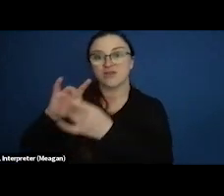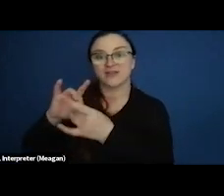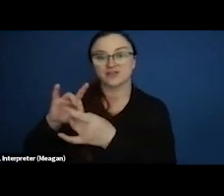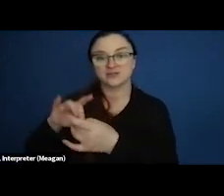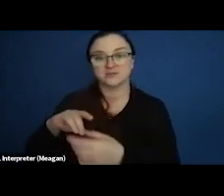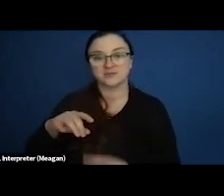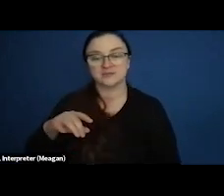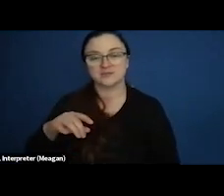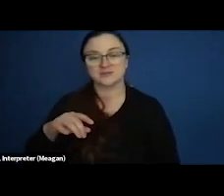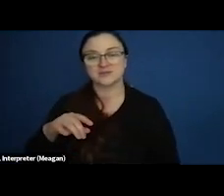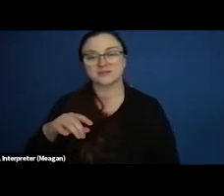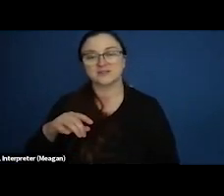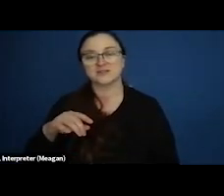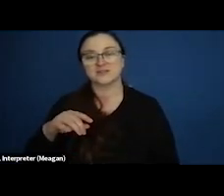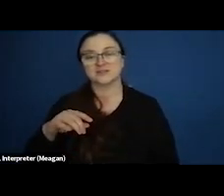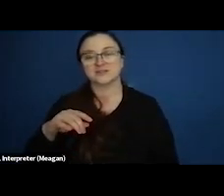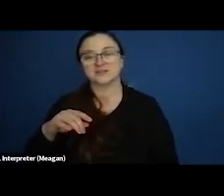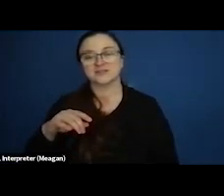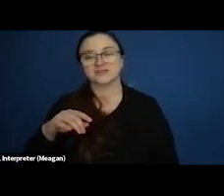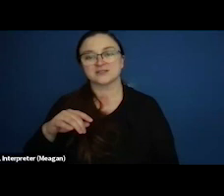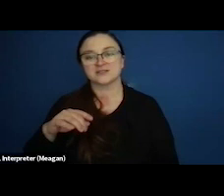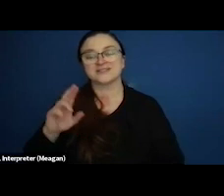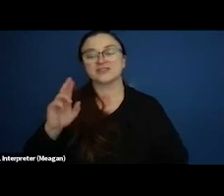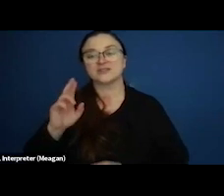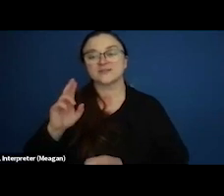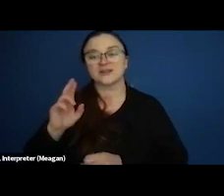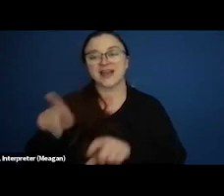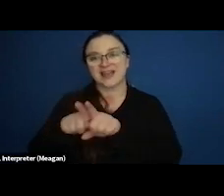Sorry, building relationships and utilizing them as referral sources